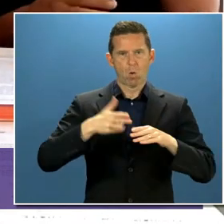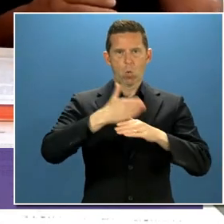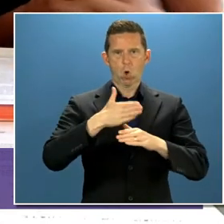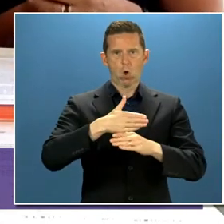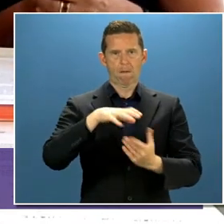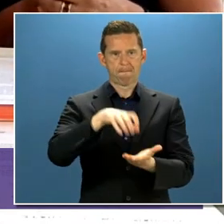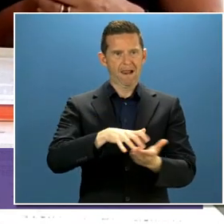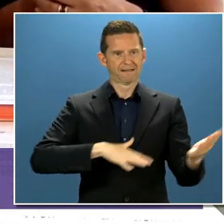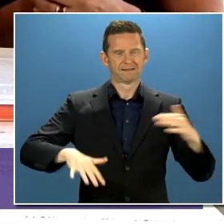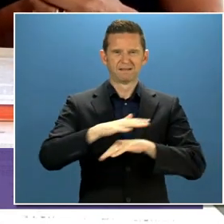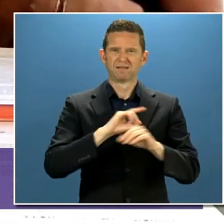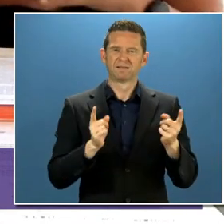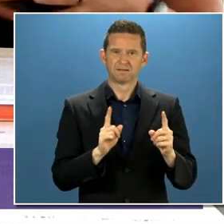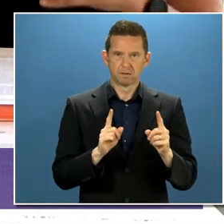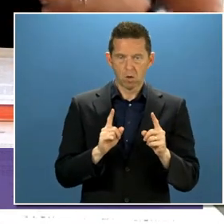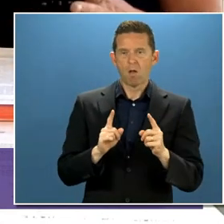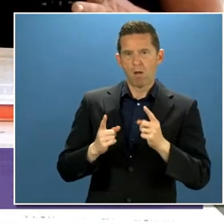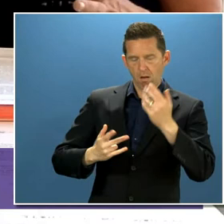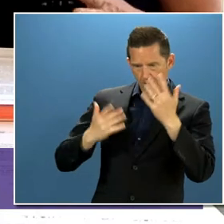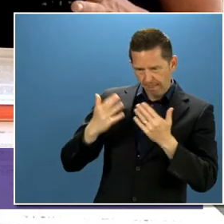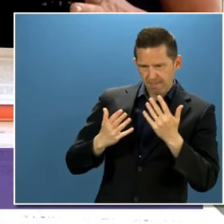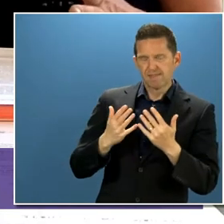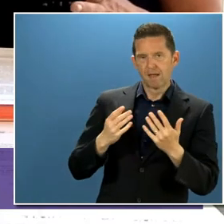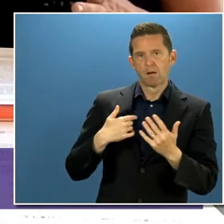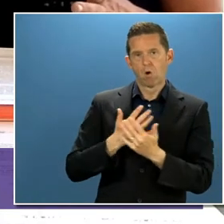have been come back with, and then we did a very large piece of work with the